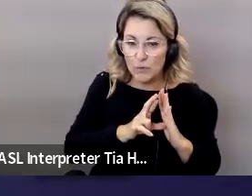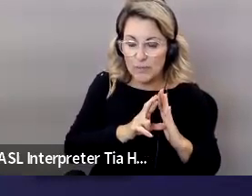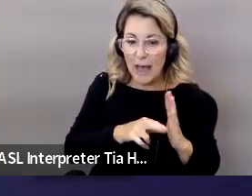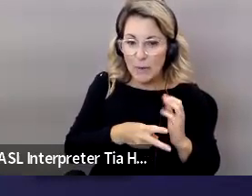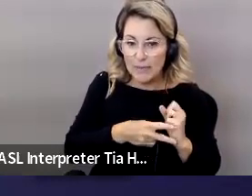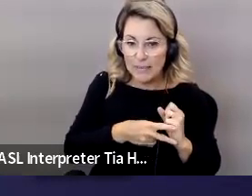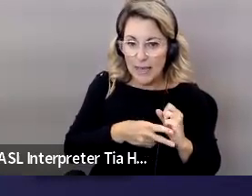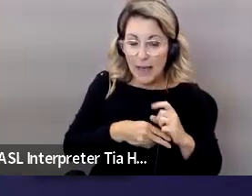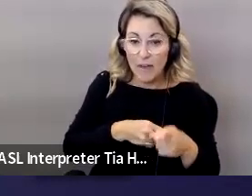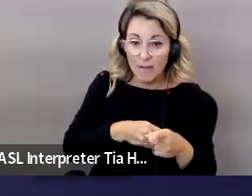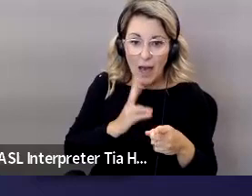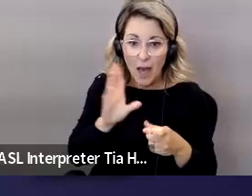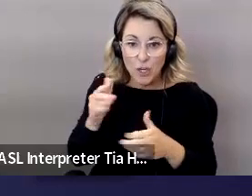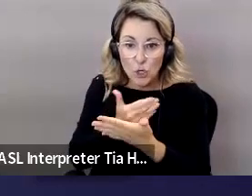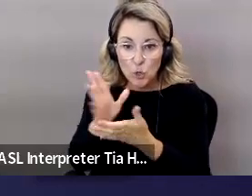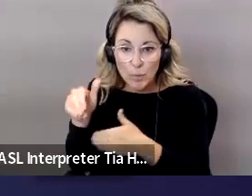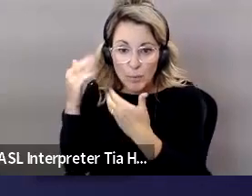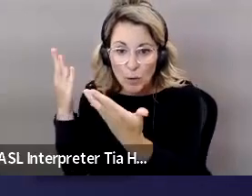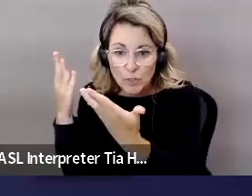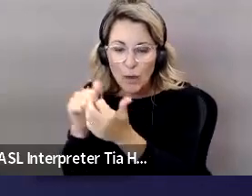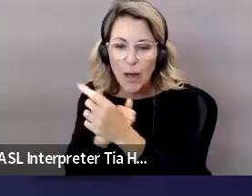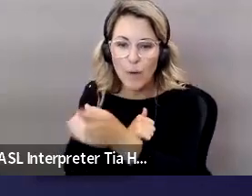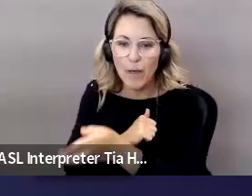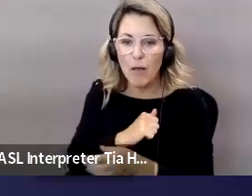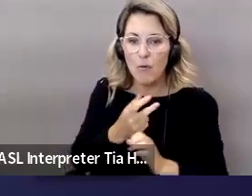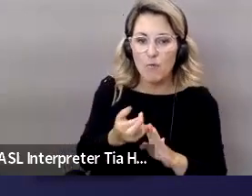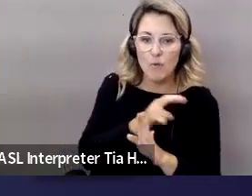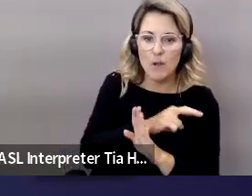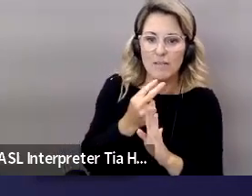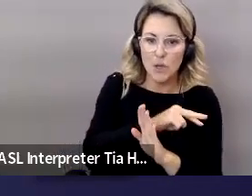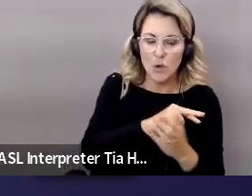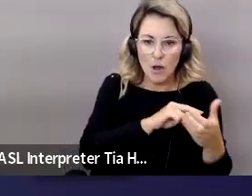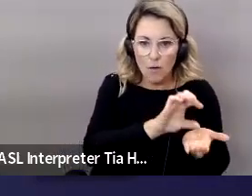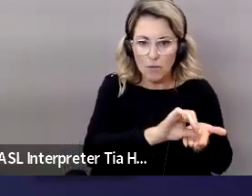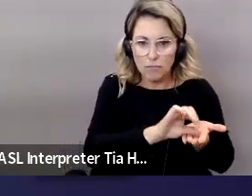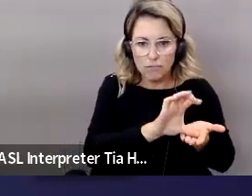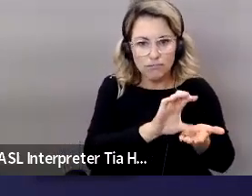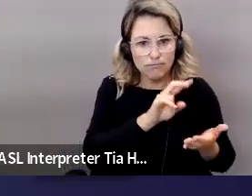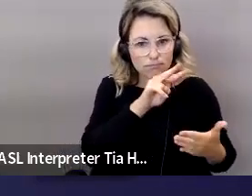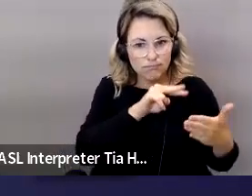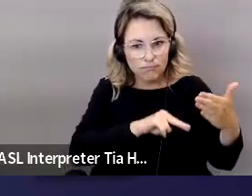and update so that I have, kind of, a bank of citations now in different areas that can support